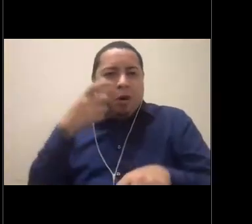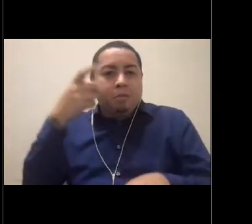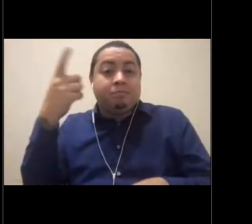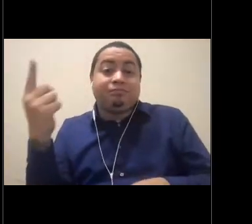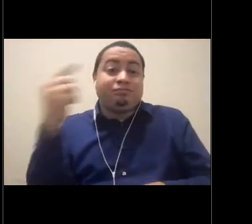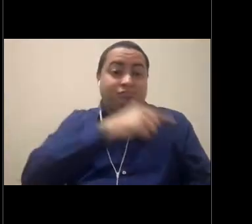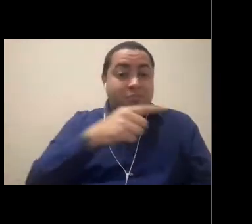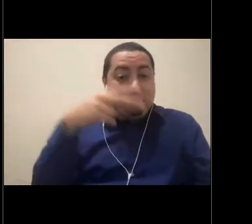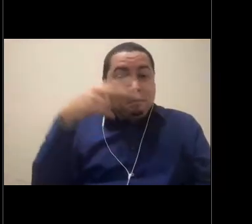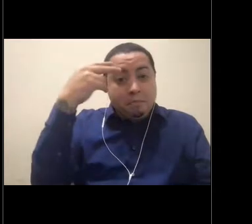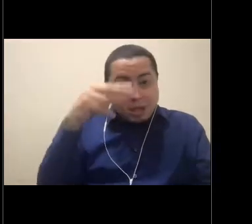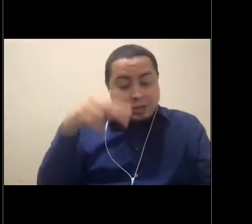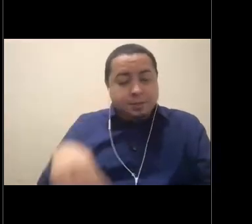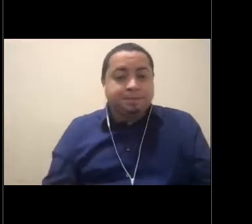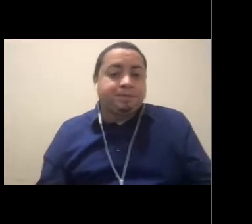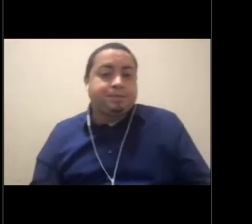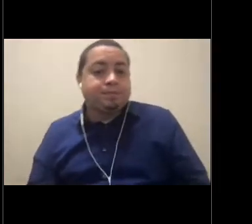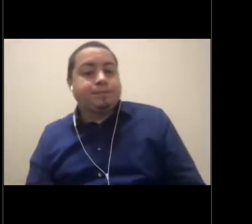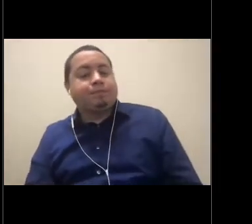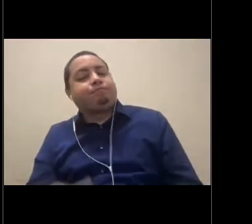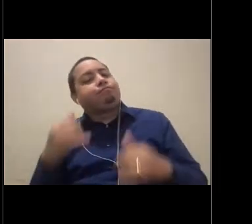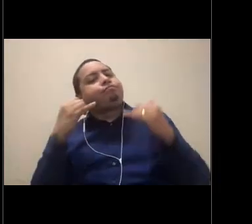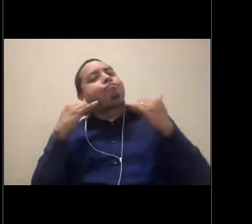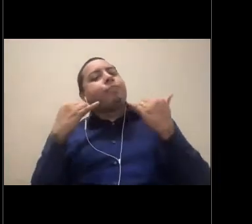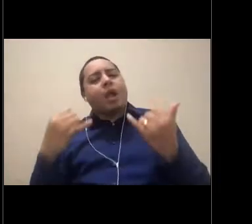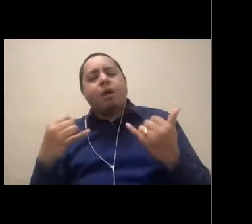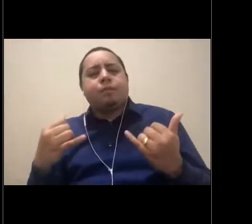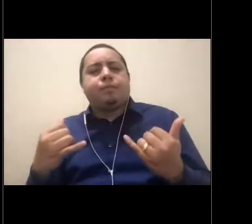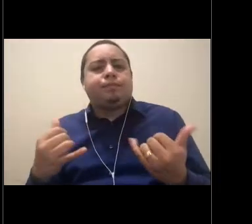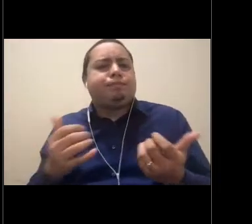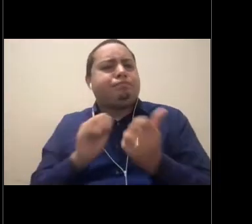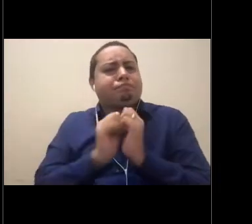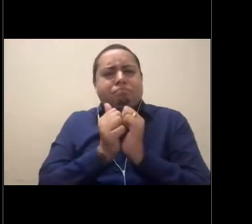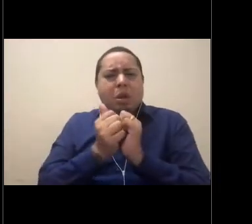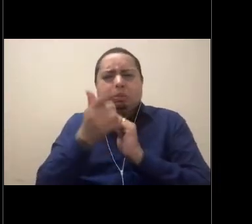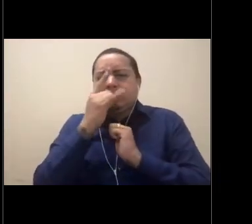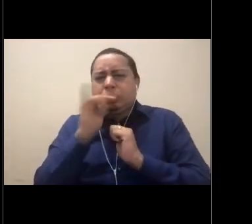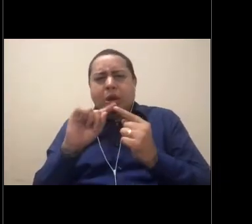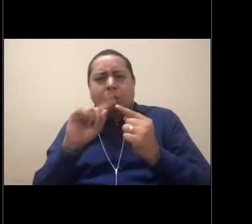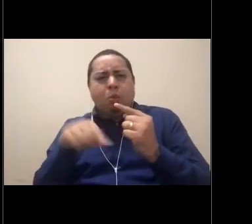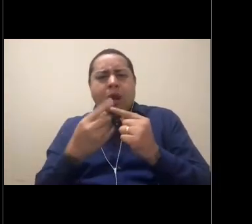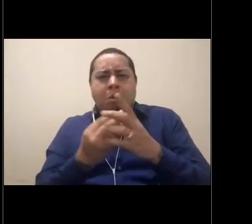So for this next segment, I wanted to show you what it looks like when we're responding to interruption in real time.